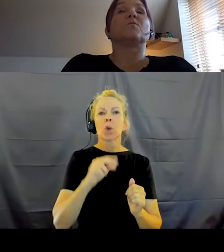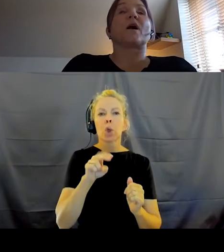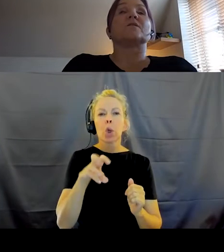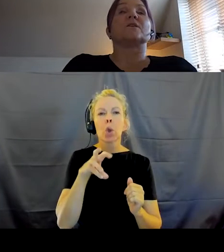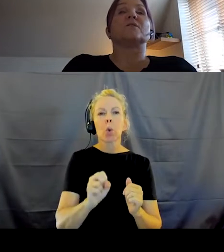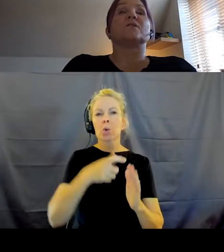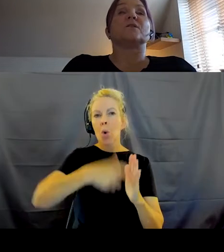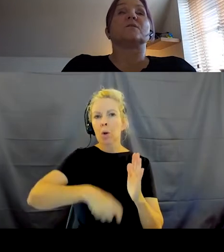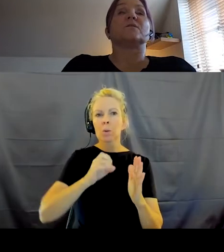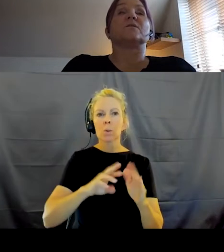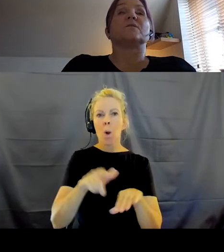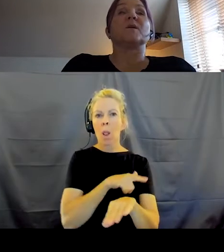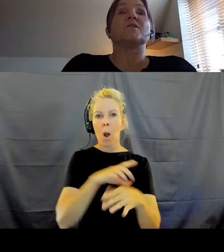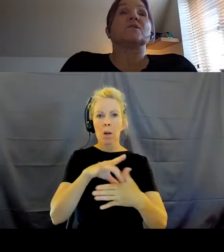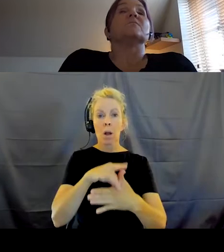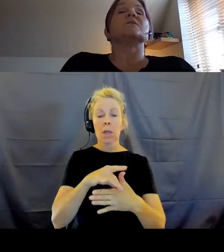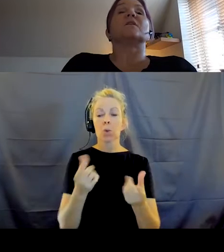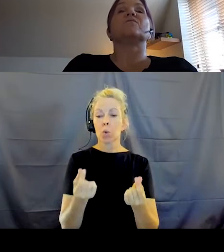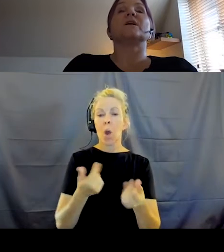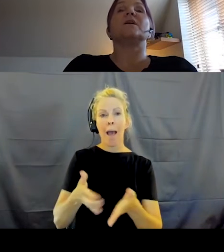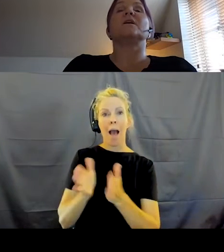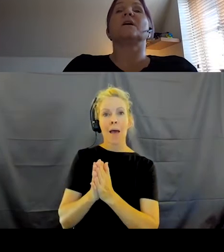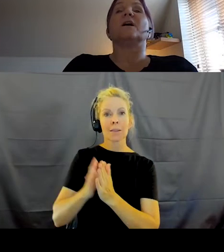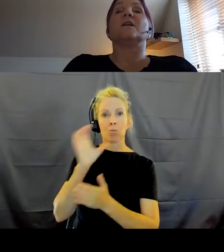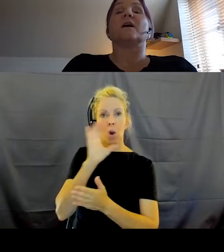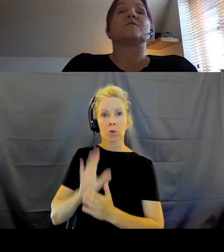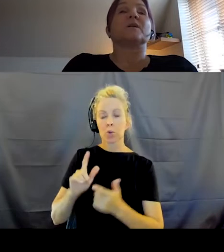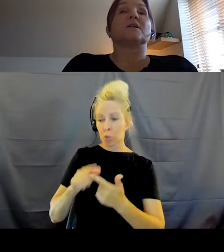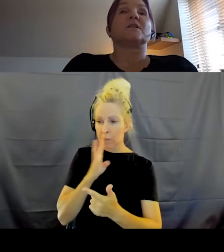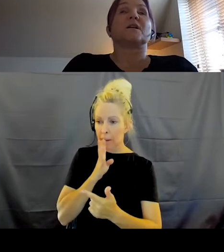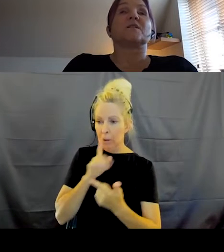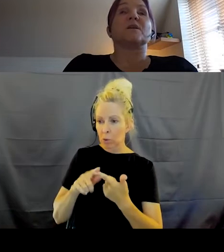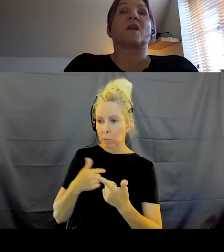your browser to speak it to you instead of read it. And it has built-in speech to text